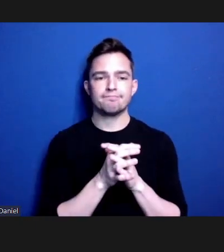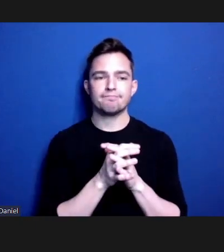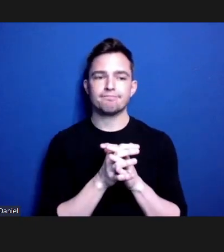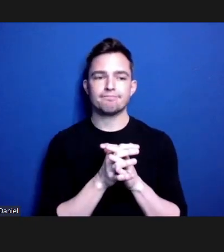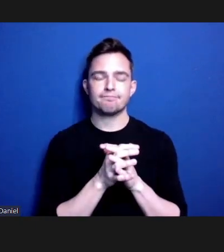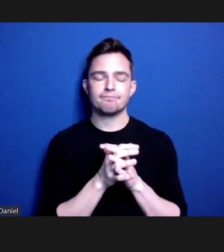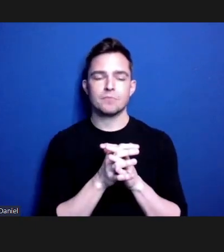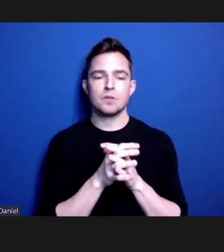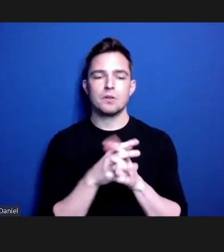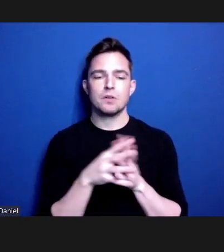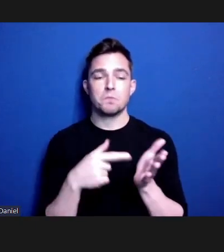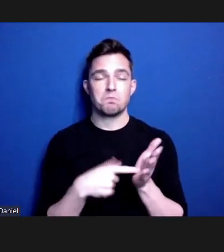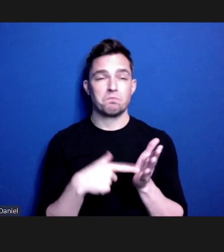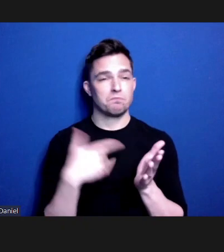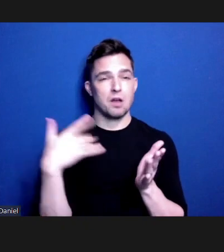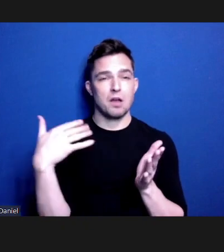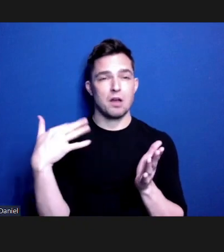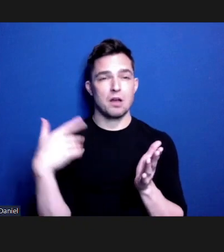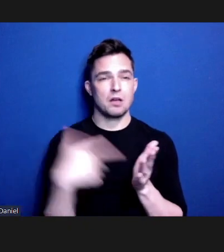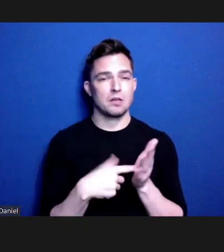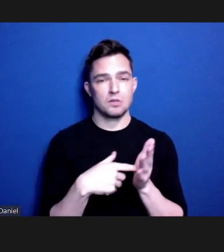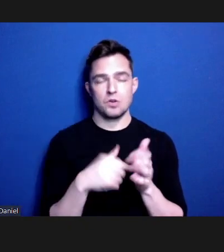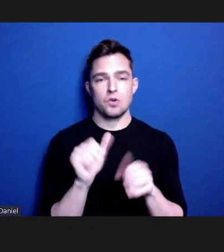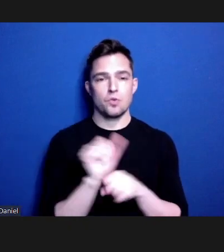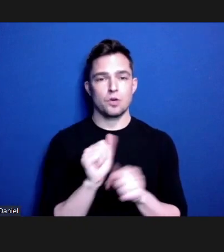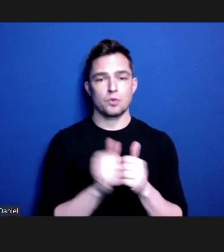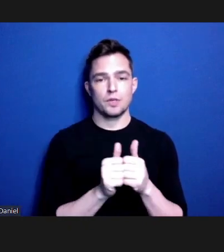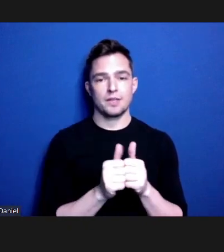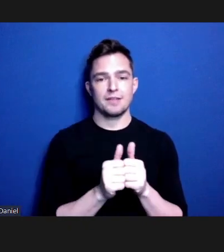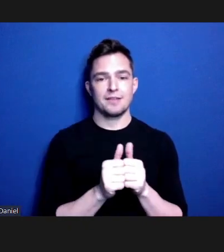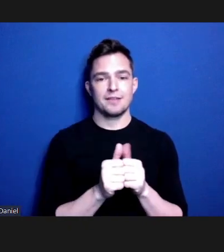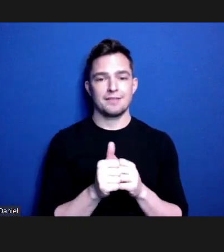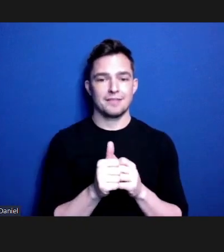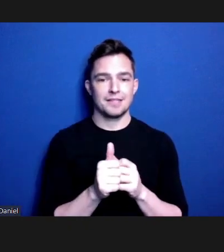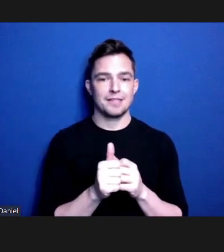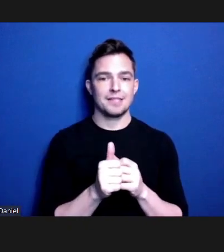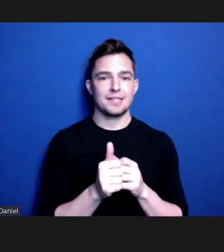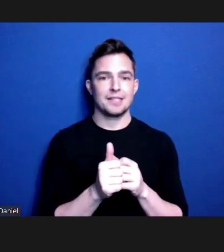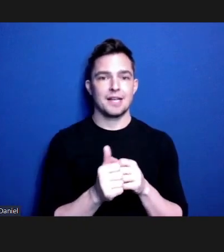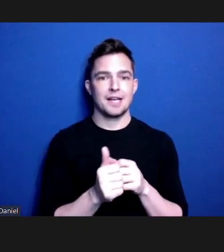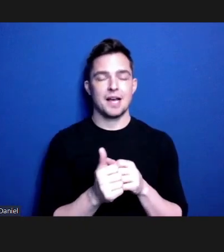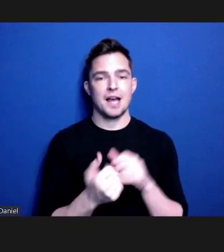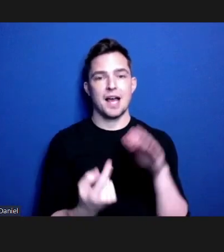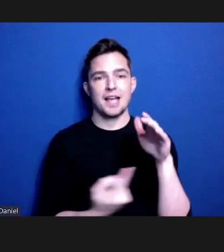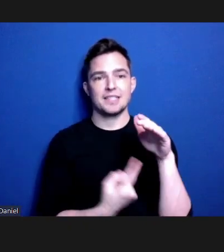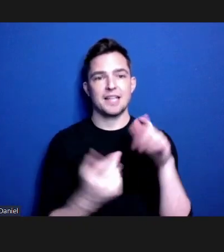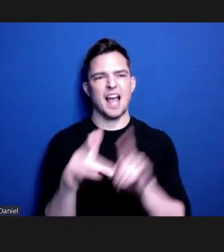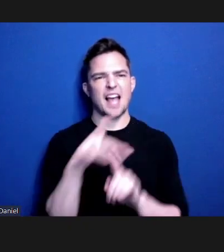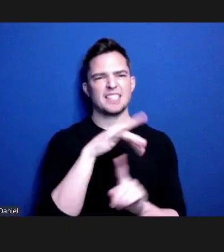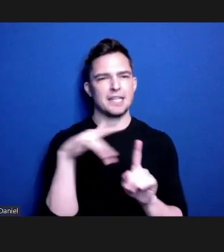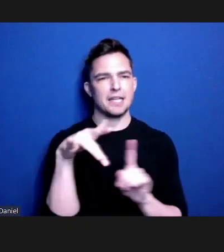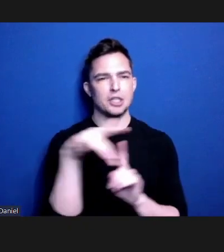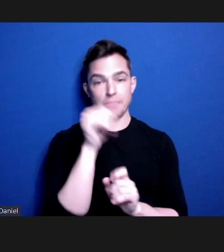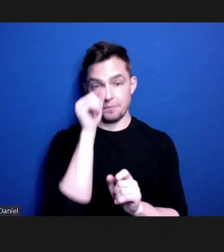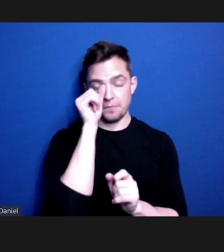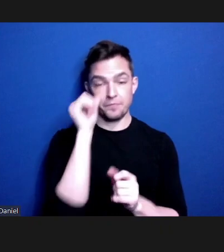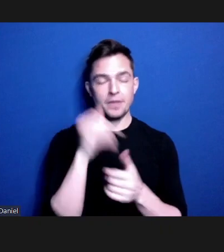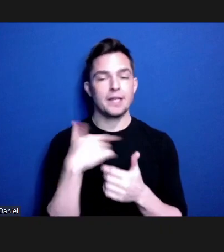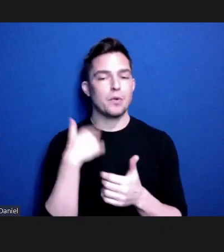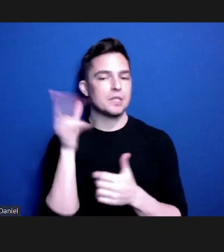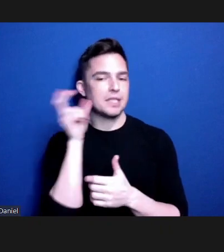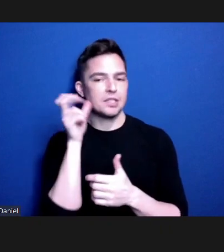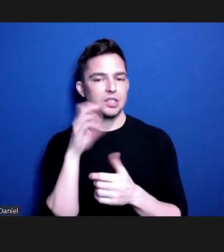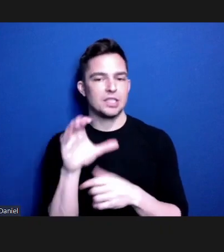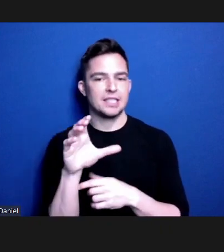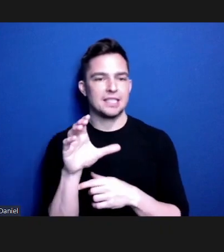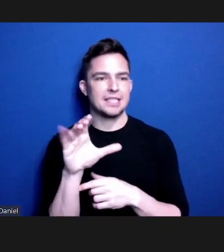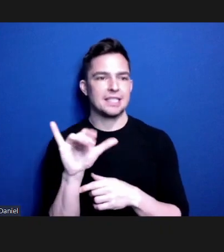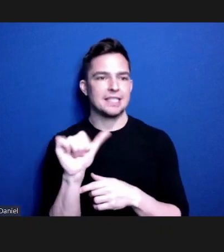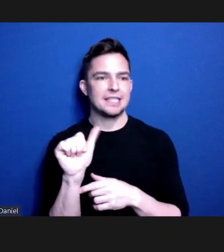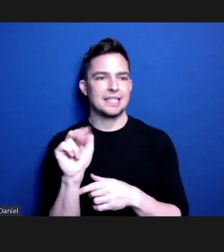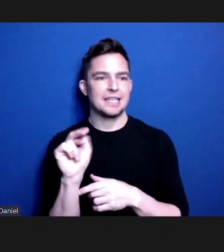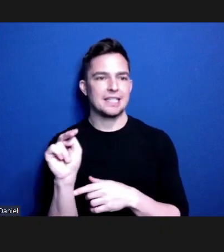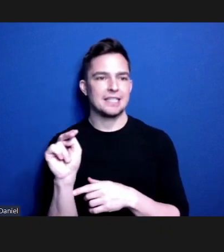we work out of isolation, and I was listening to Ciann. And, you know, and her sharing her